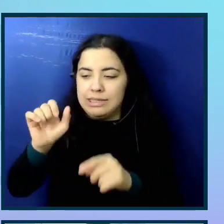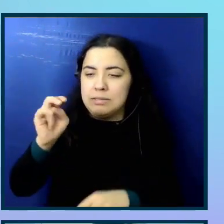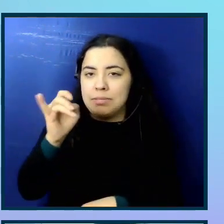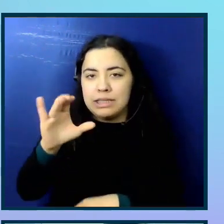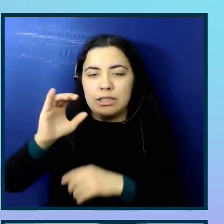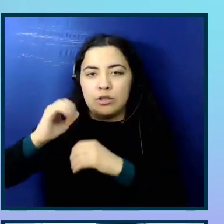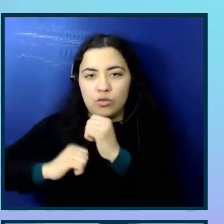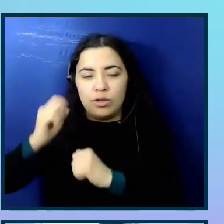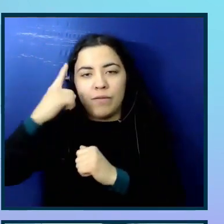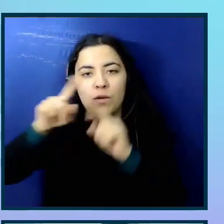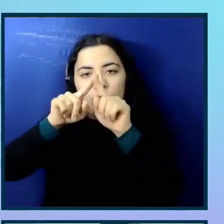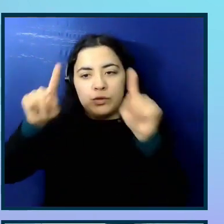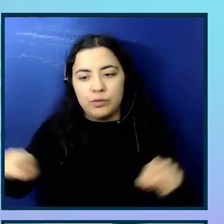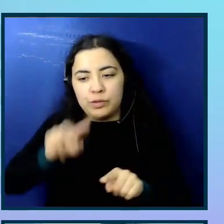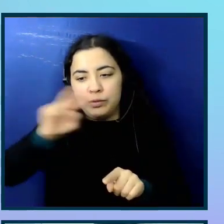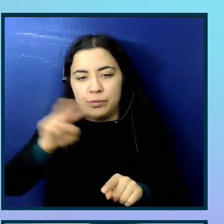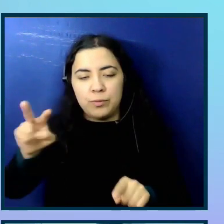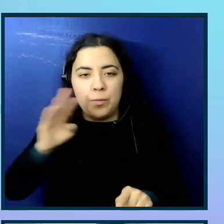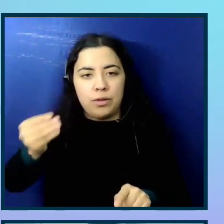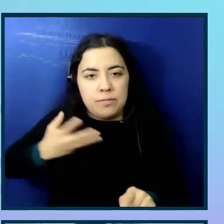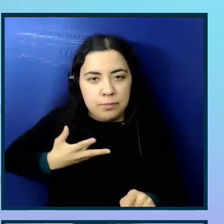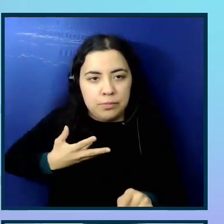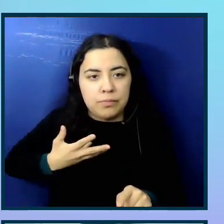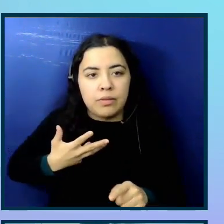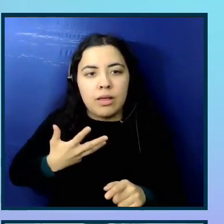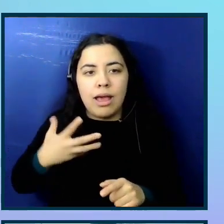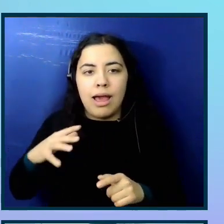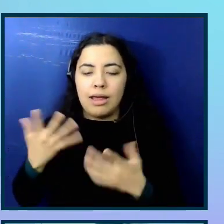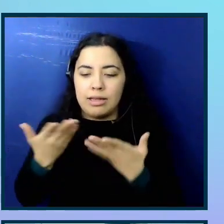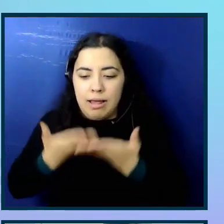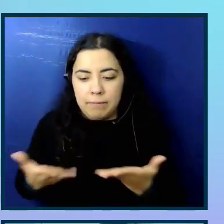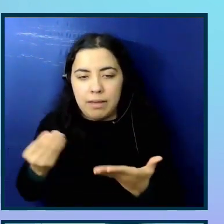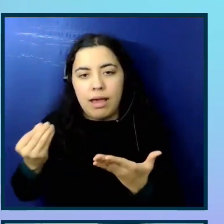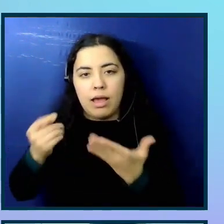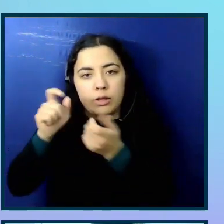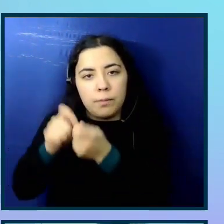to screen readers at a element and component level in our new app concepts,